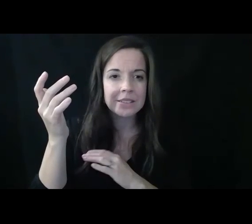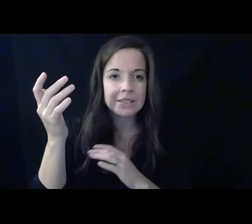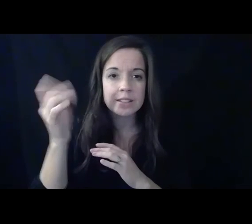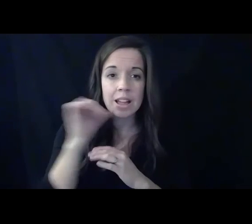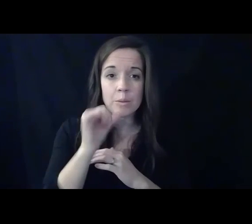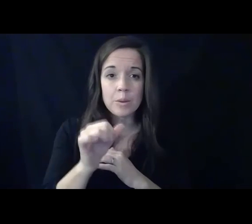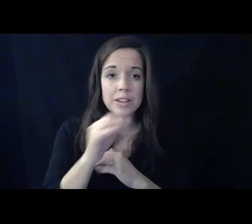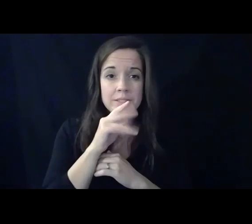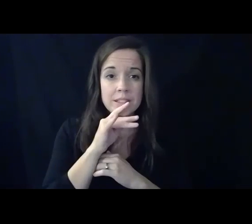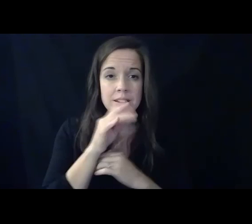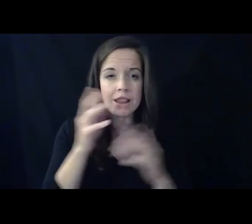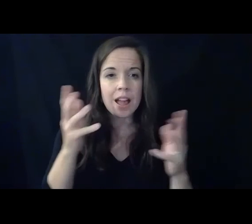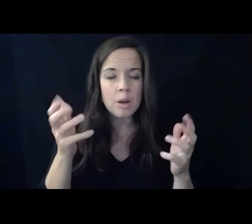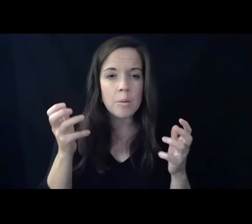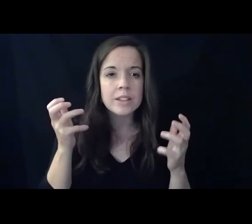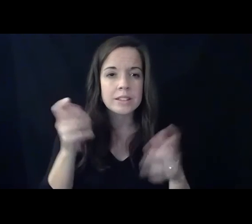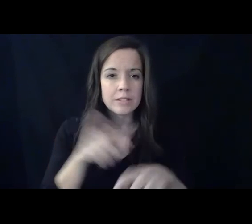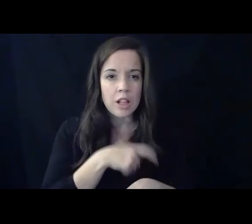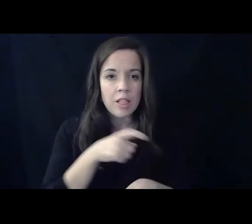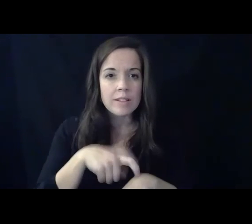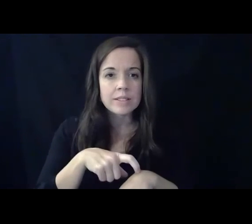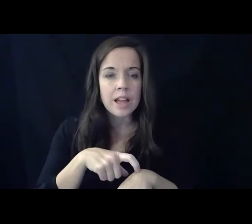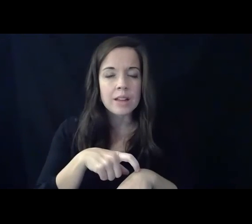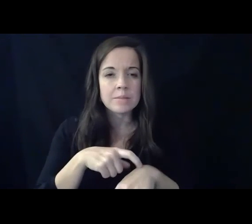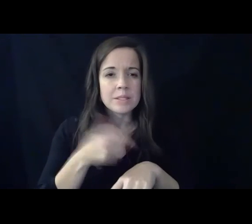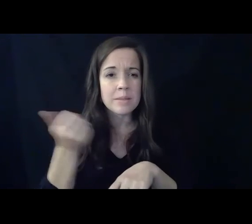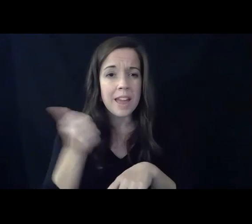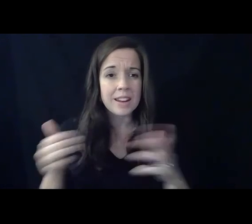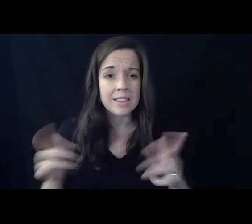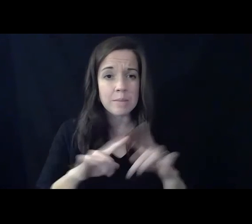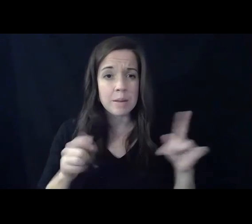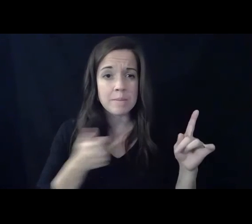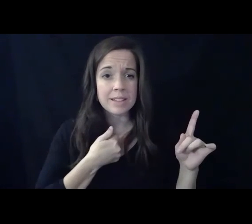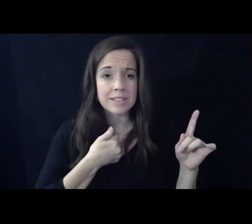I wanted, for a long time, to be anything but myself, knew that a soon-to-be